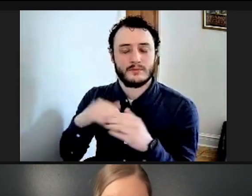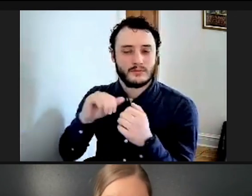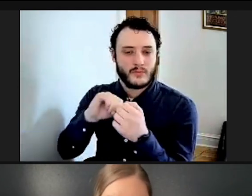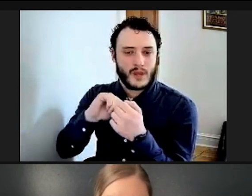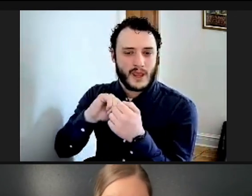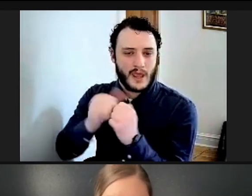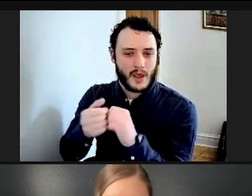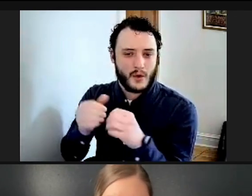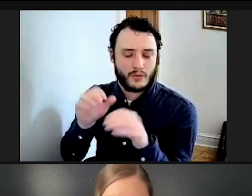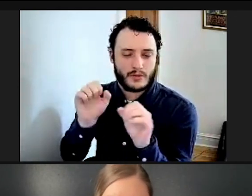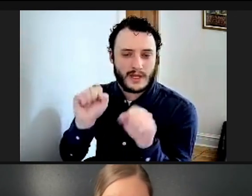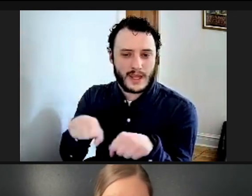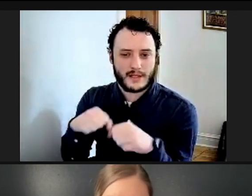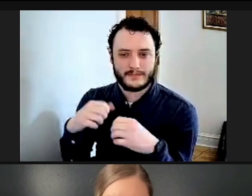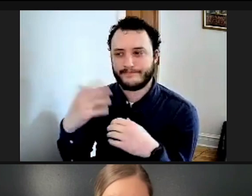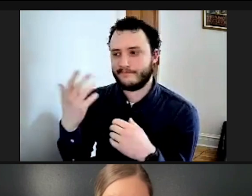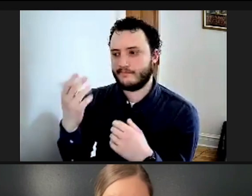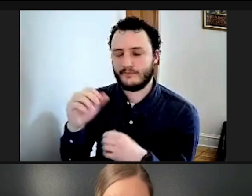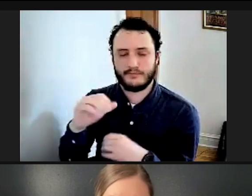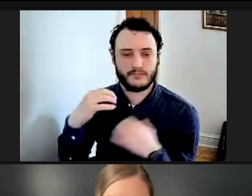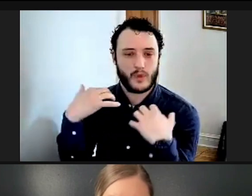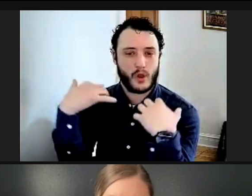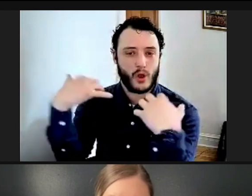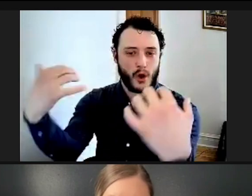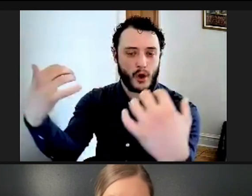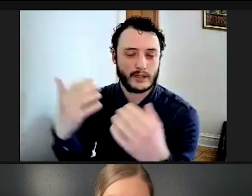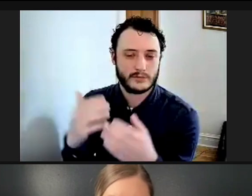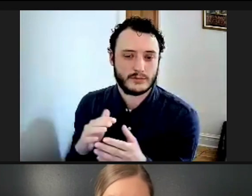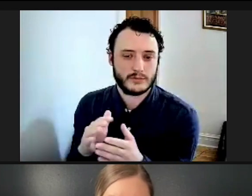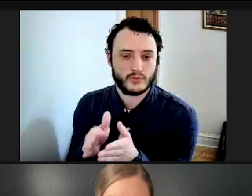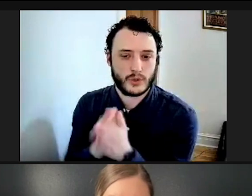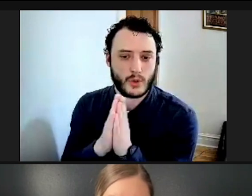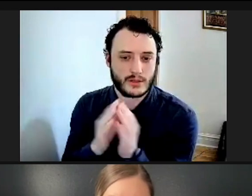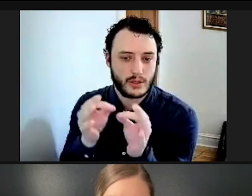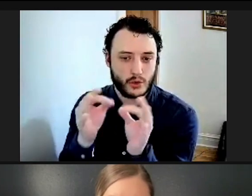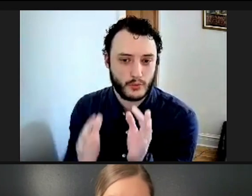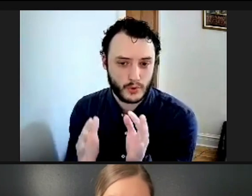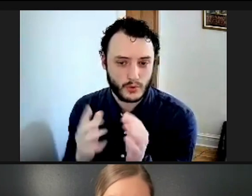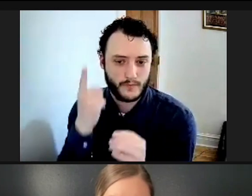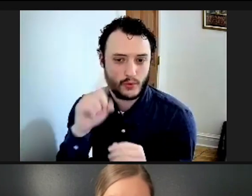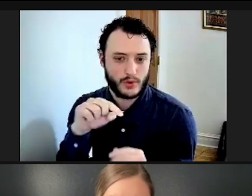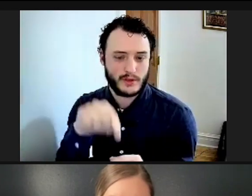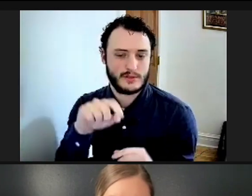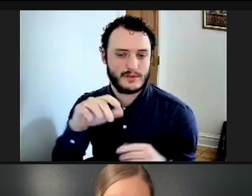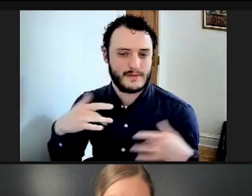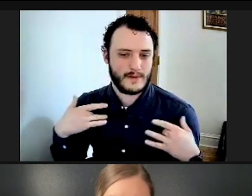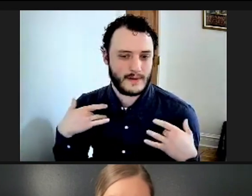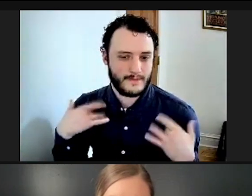You want a section there that explains to people where